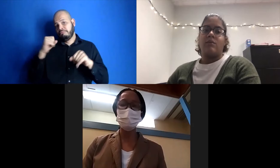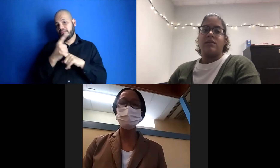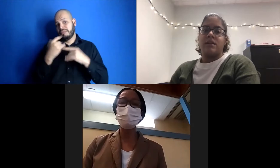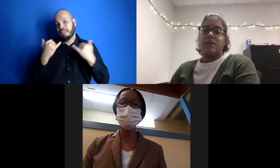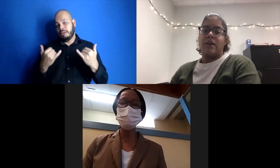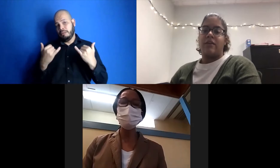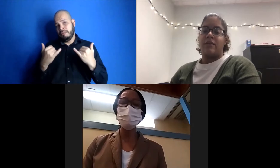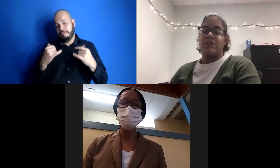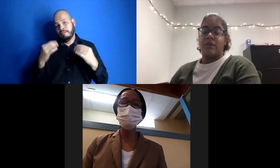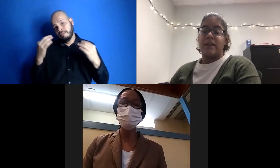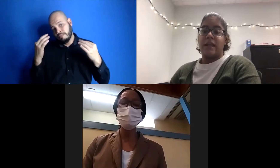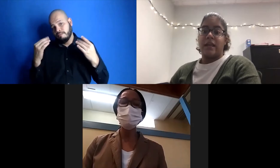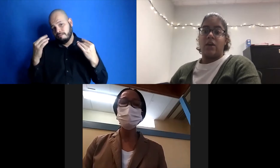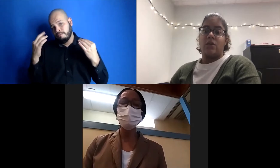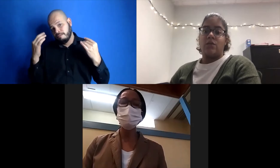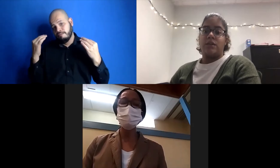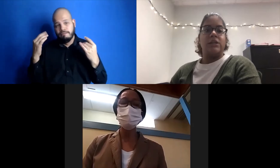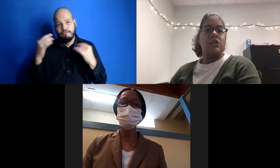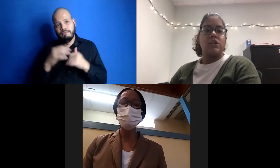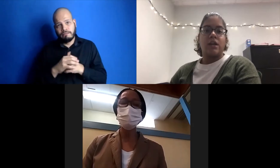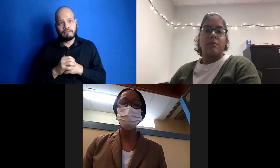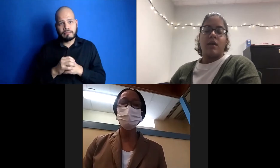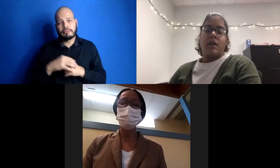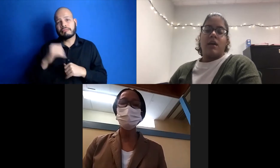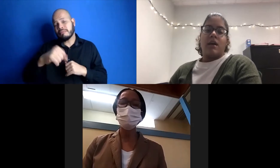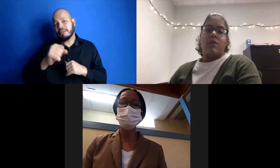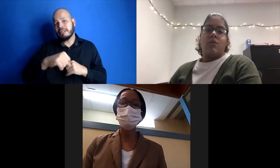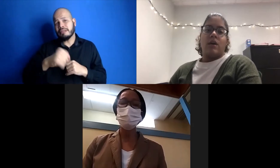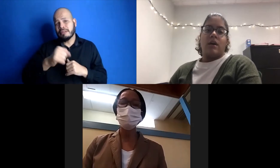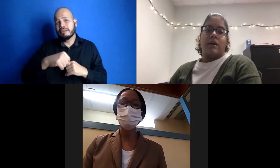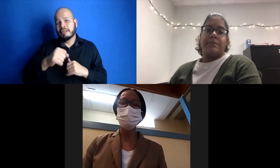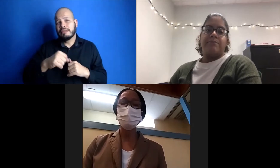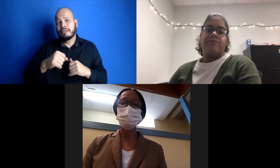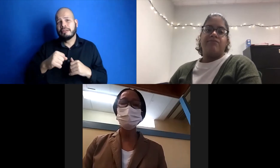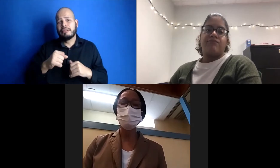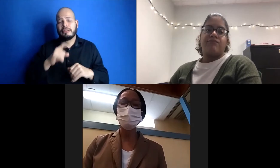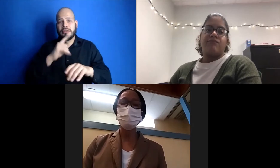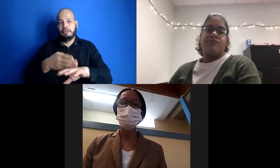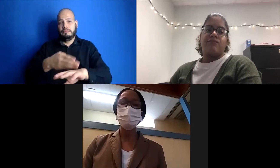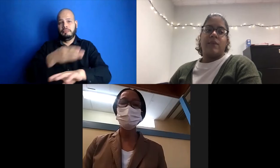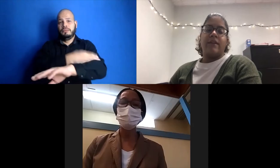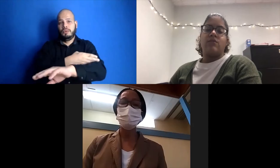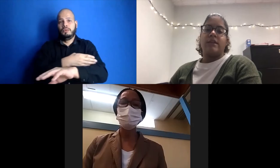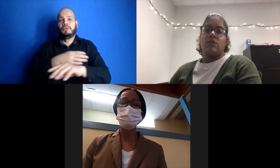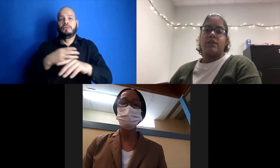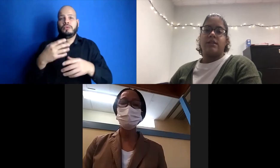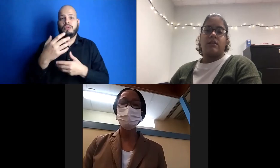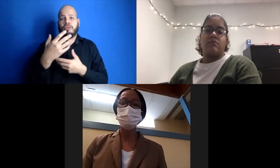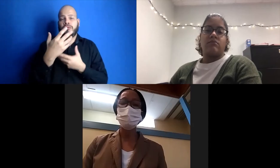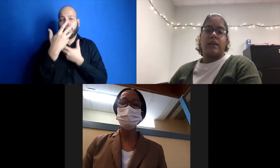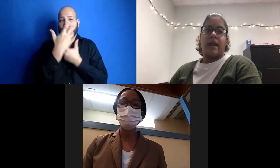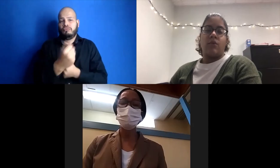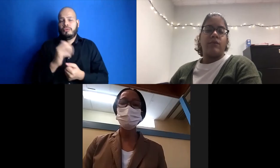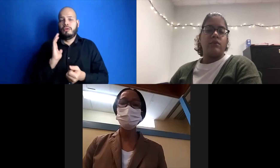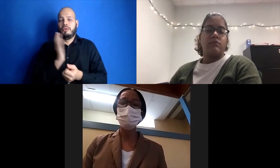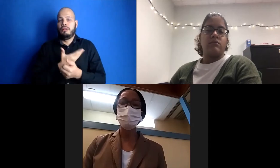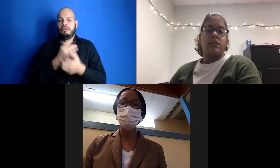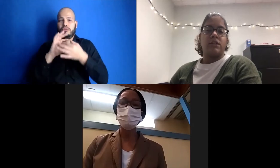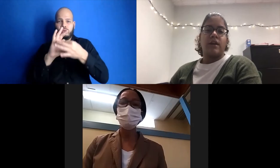say strength strengthening our relationship um I think resources are like helpful to start out